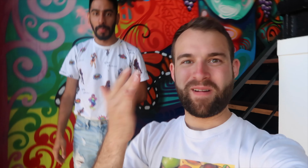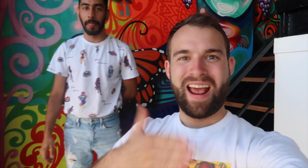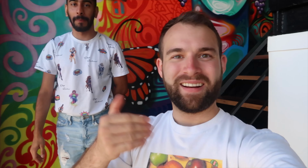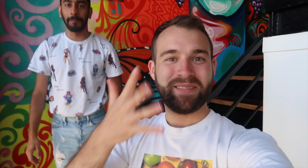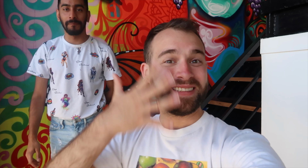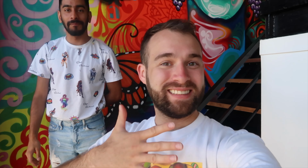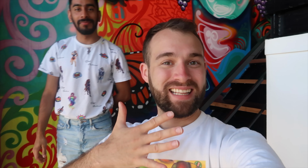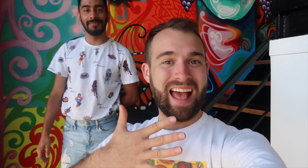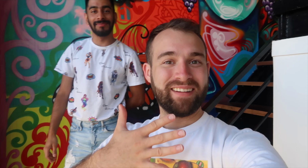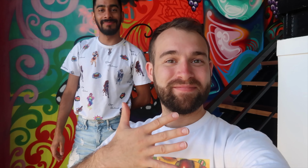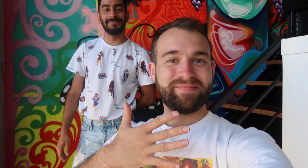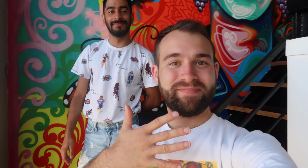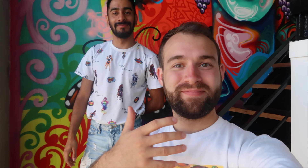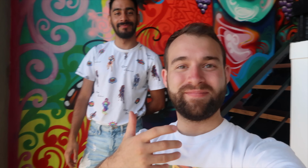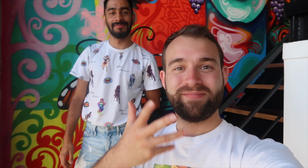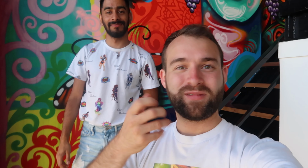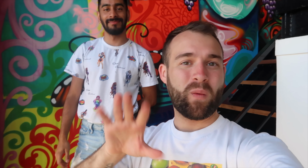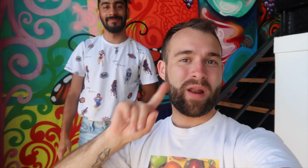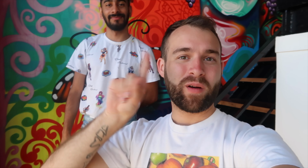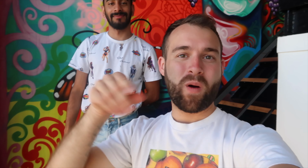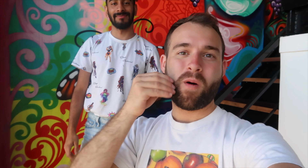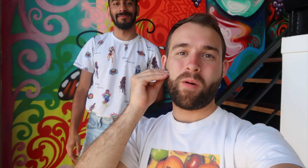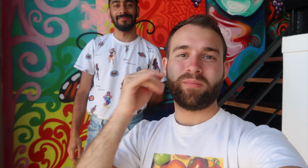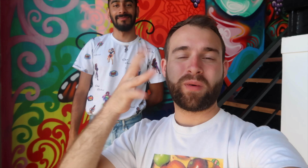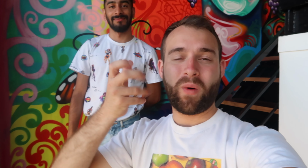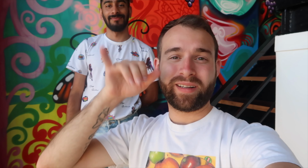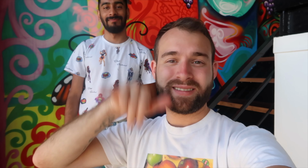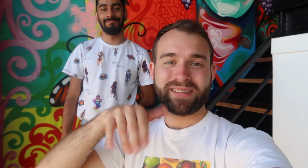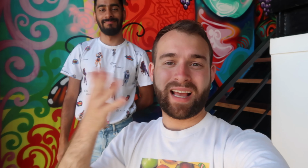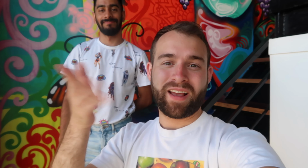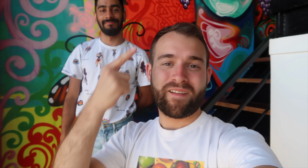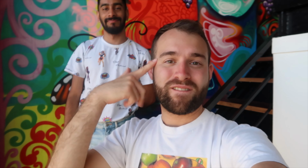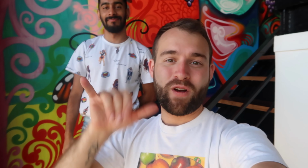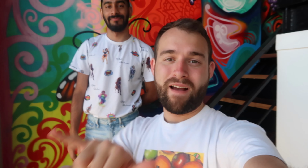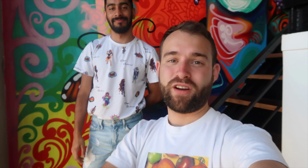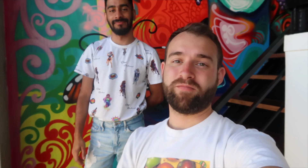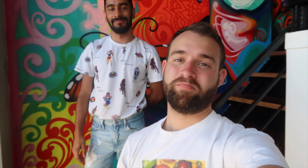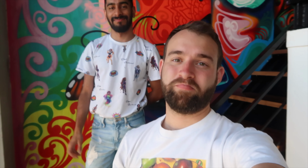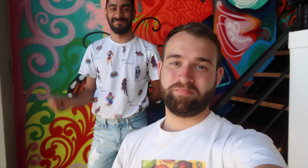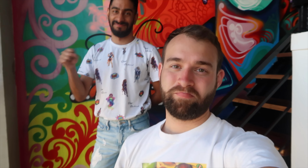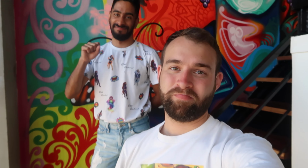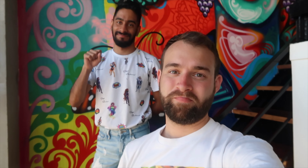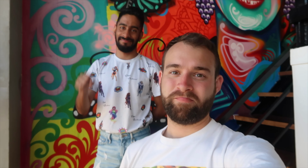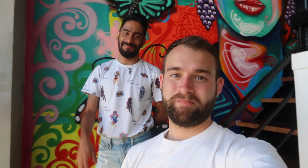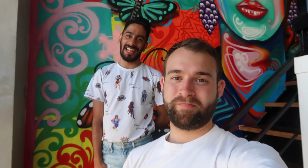We are sad. We don't want to go home. We want to stay here forever. Yeah.